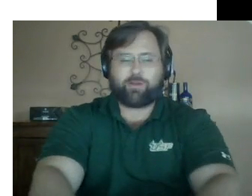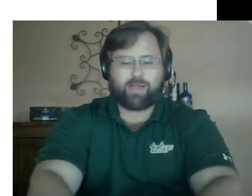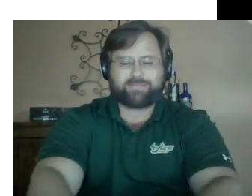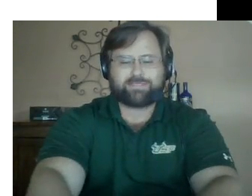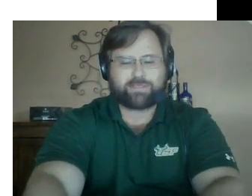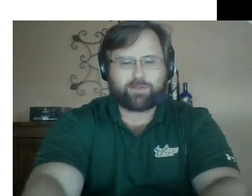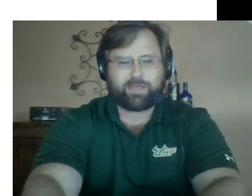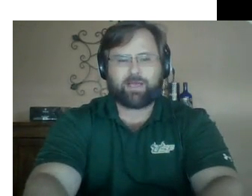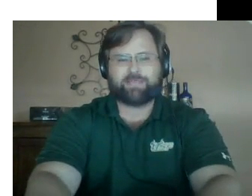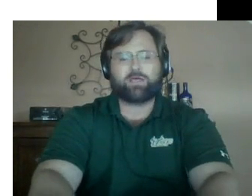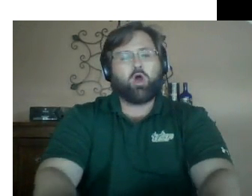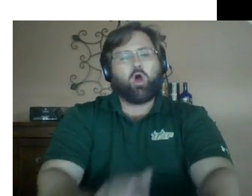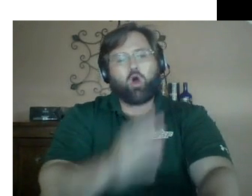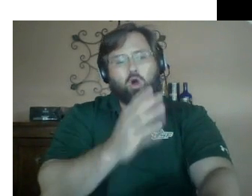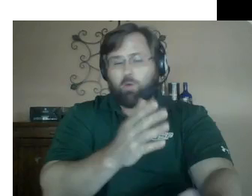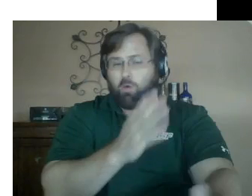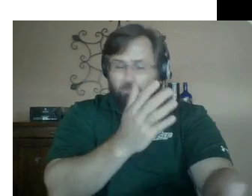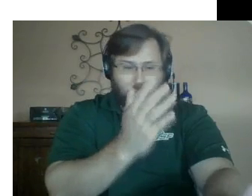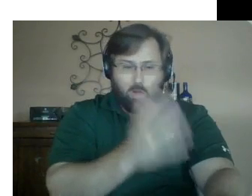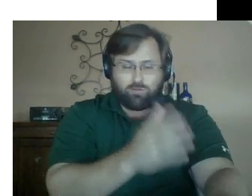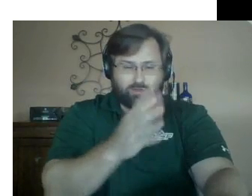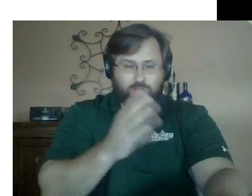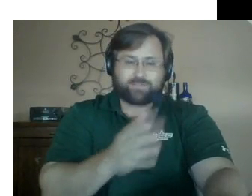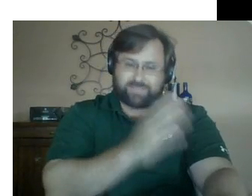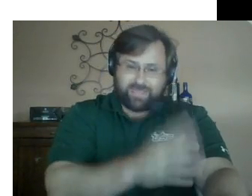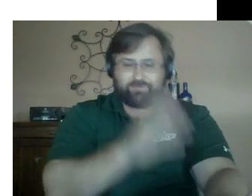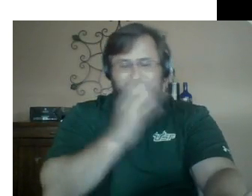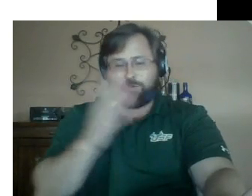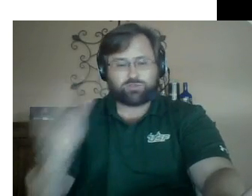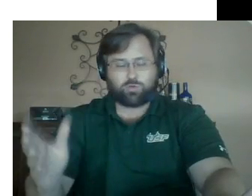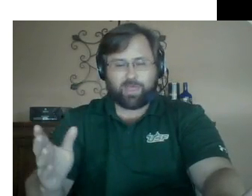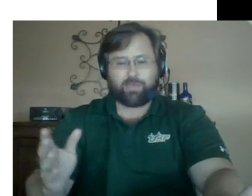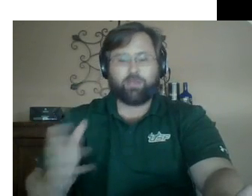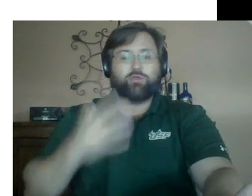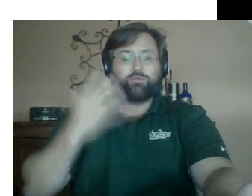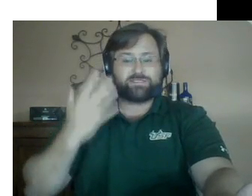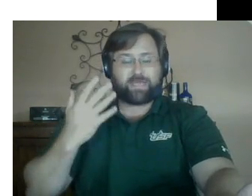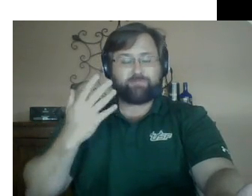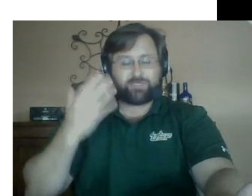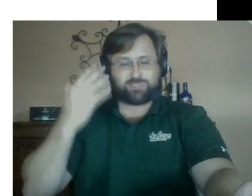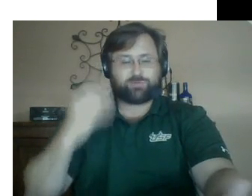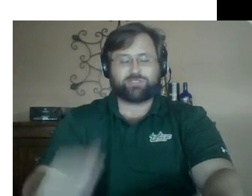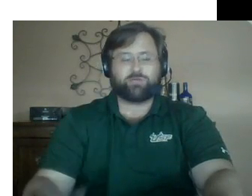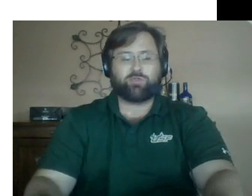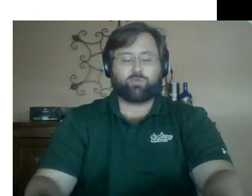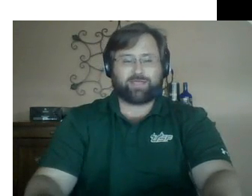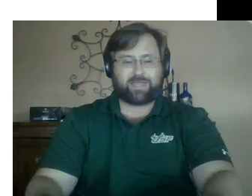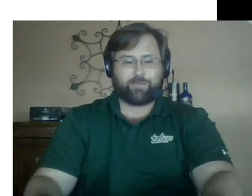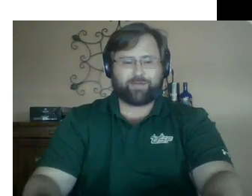they are not necessary because all of the clauses if suppose or when you use the same facial expression with the raised eyebrows